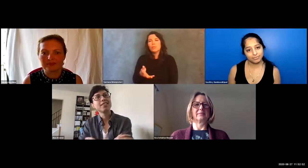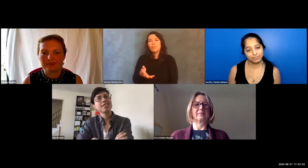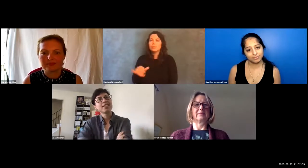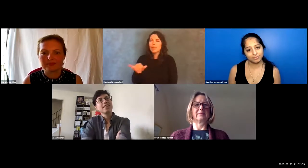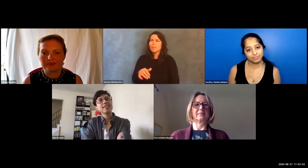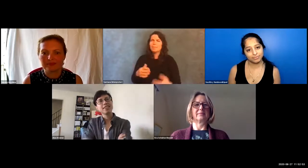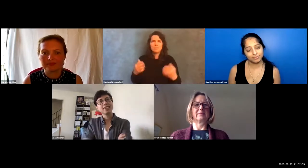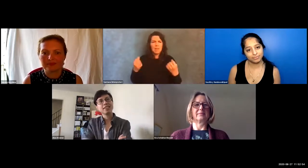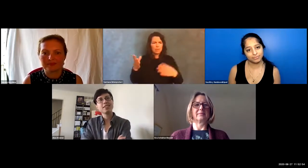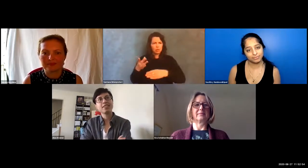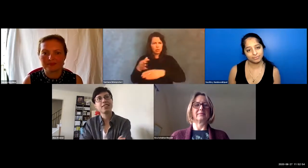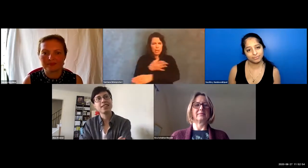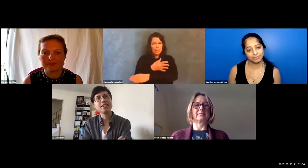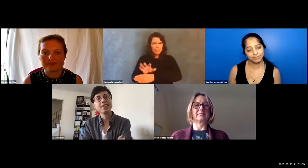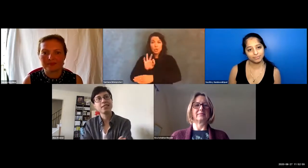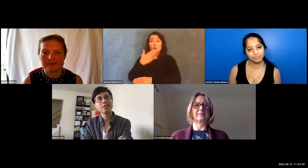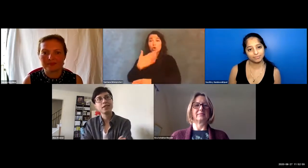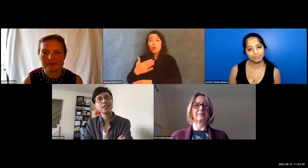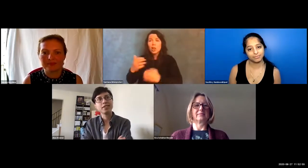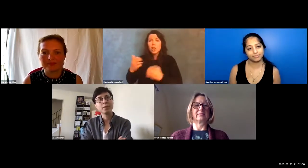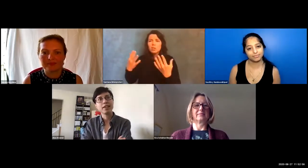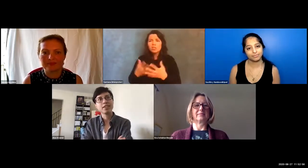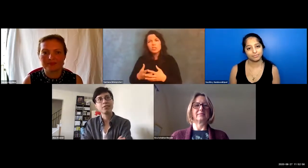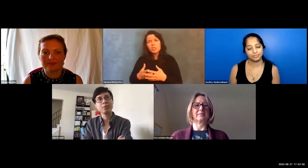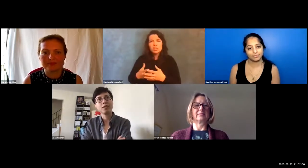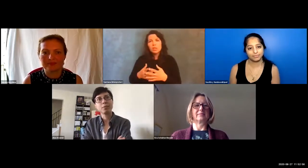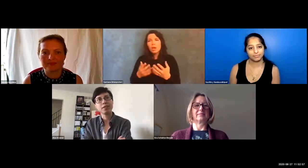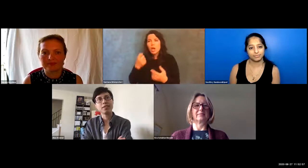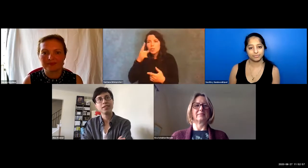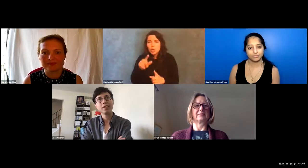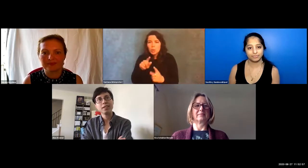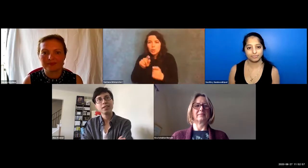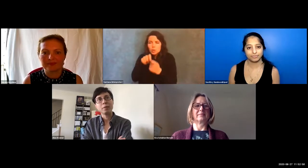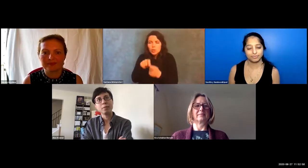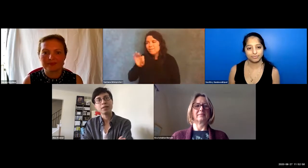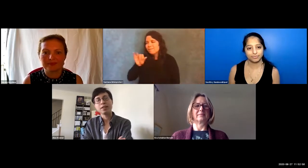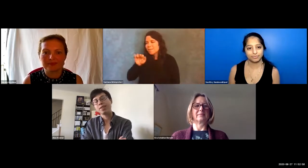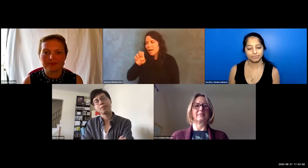is good, I think understanding those fine-grain patterns should be important probably I don't